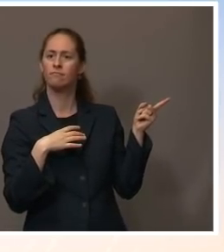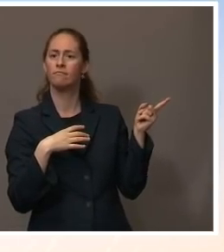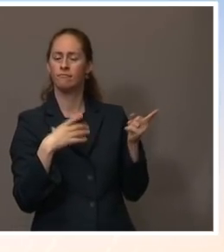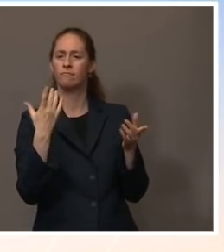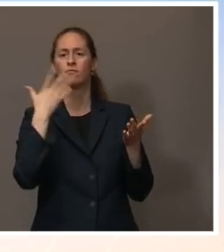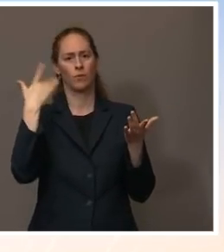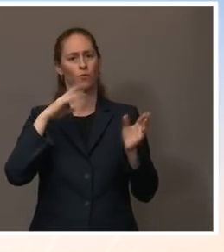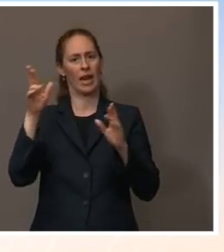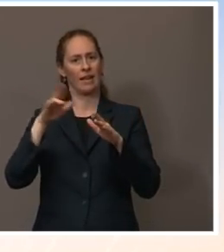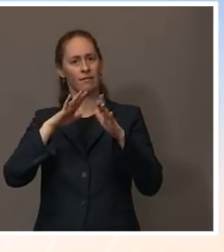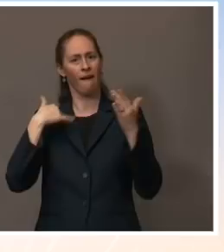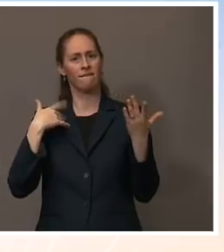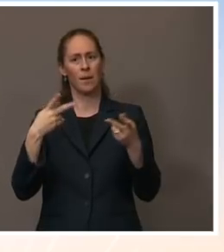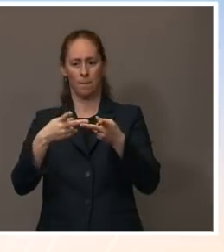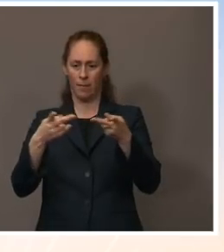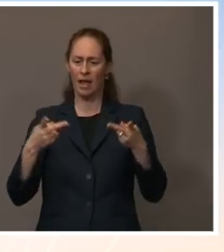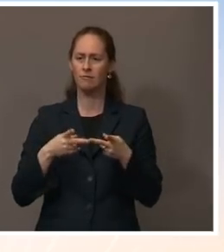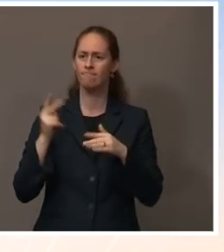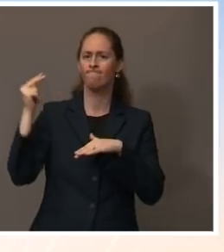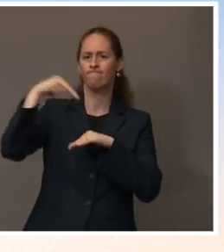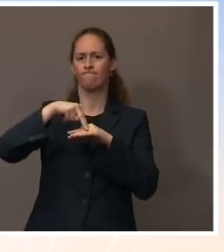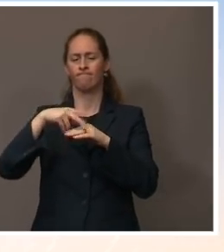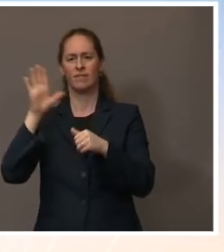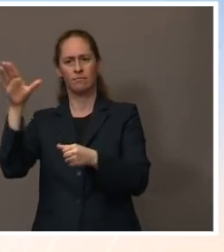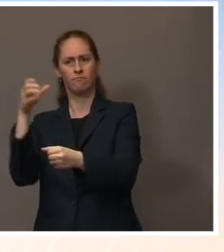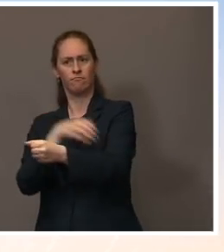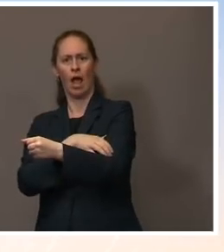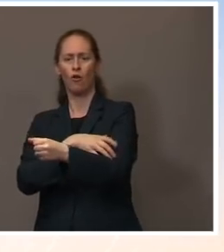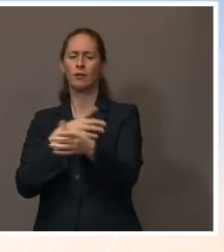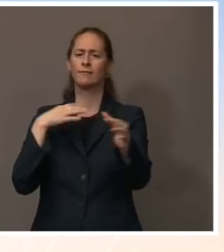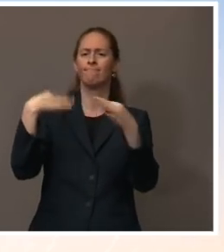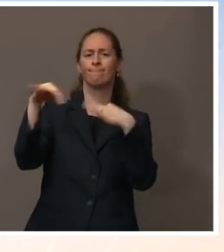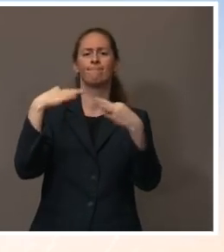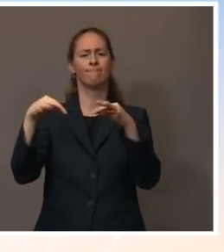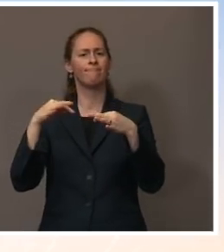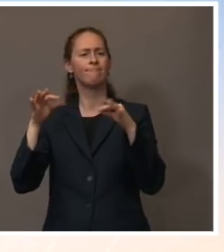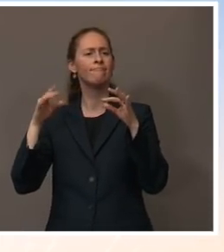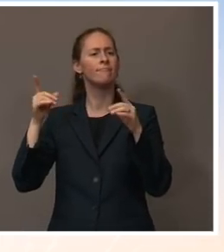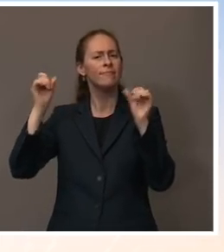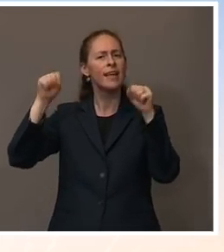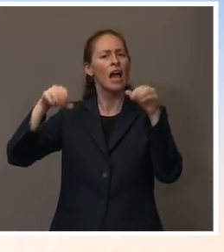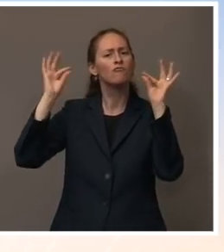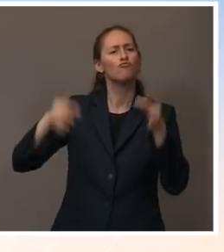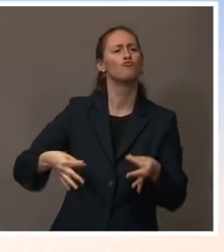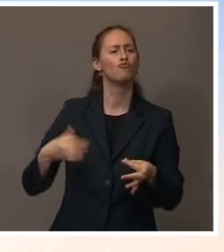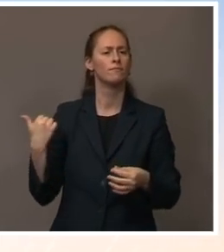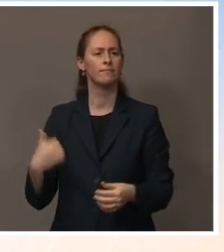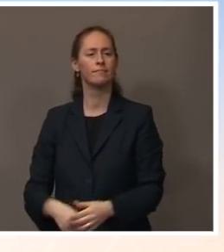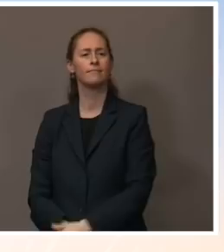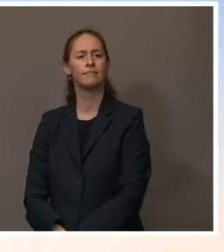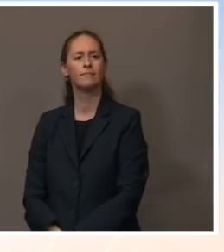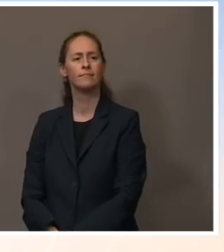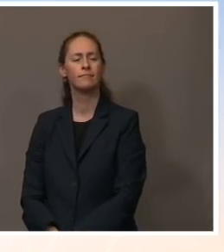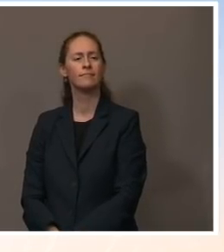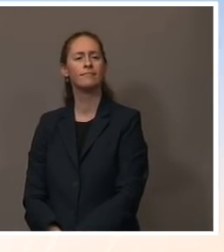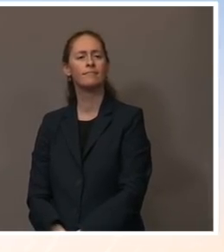Go ahead. The Press: I guess I'll take another shot -- stab at that, to use a phrase. Sorry. What's different for Joe Biden?